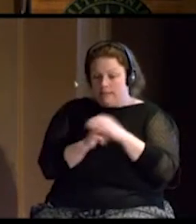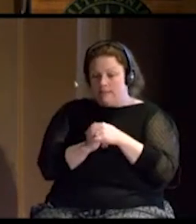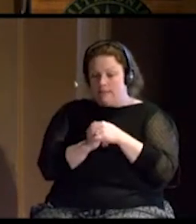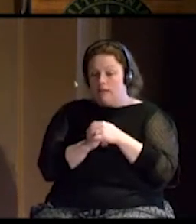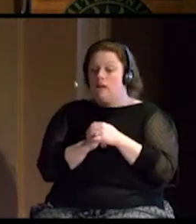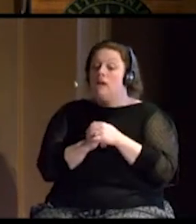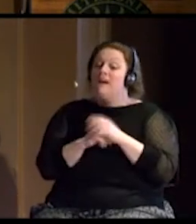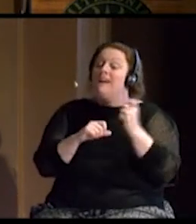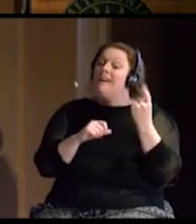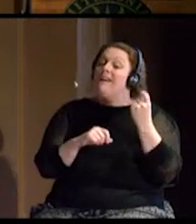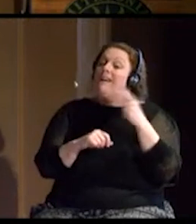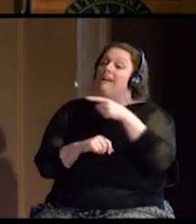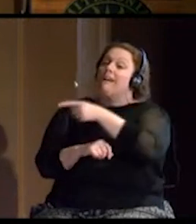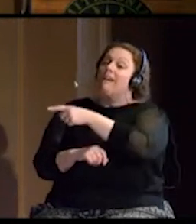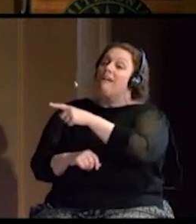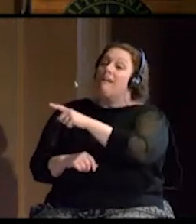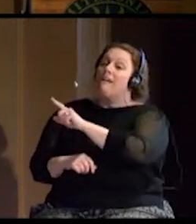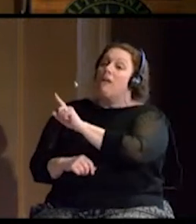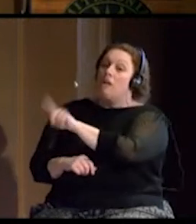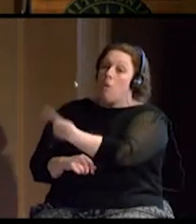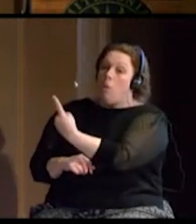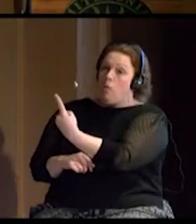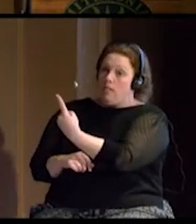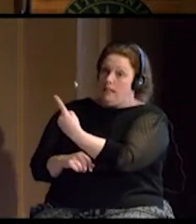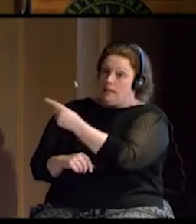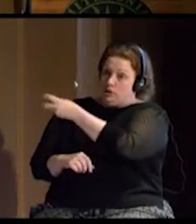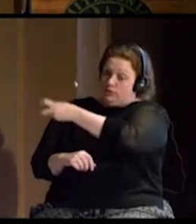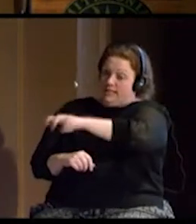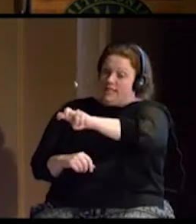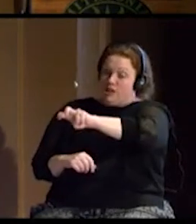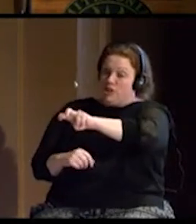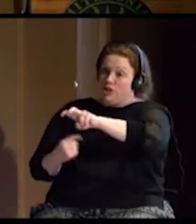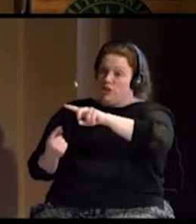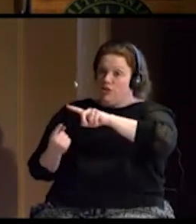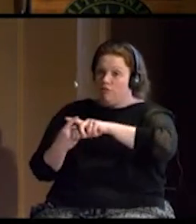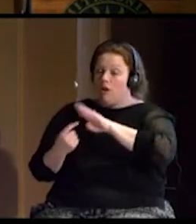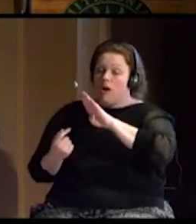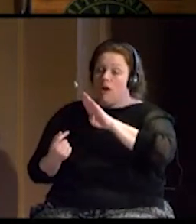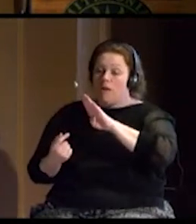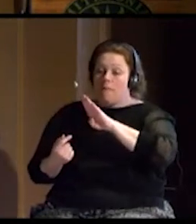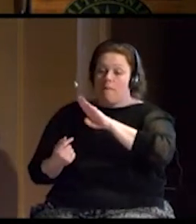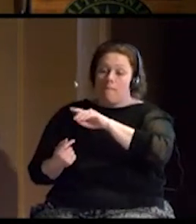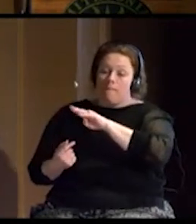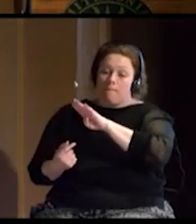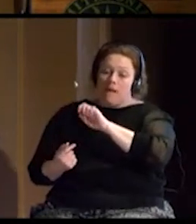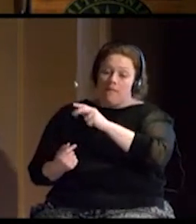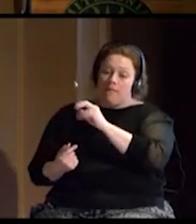However, the sole transition into the bathypelagic zone by the ceratioids